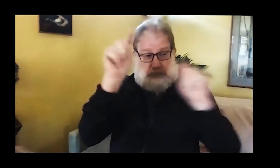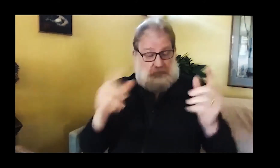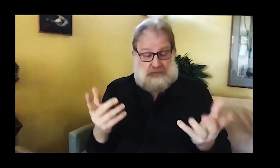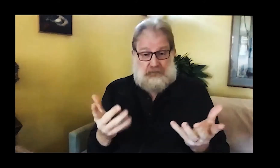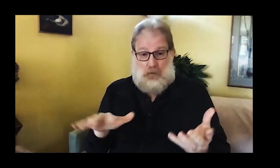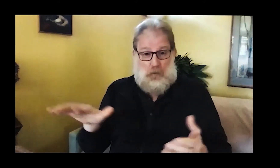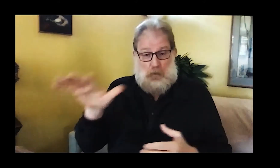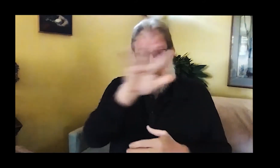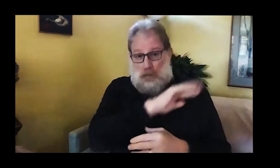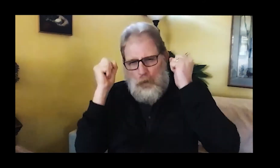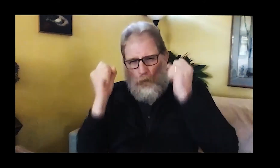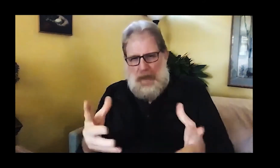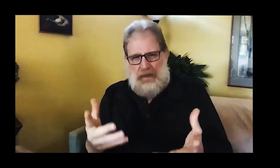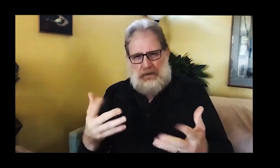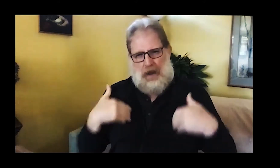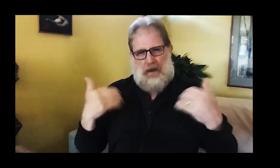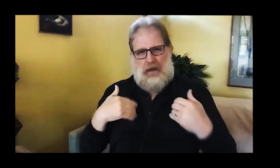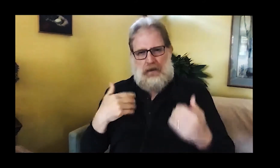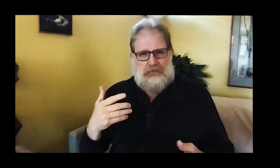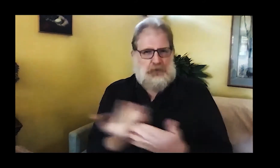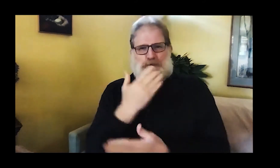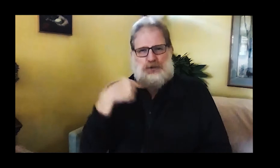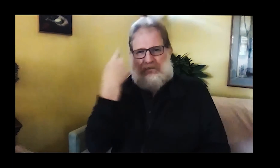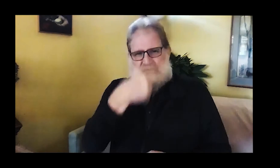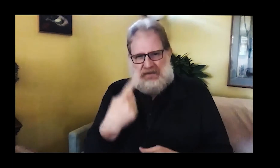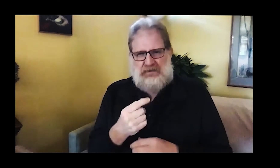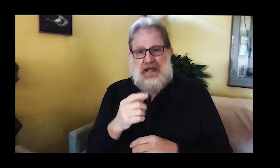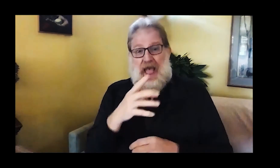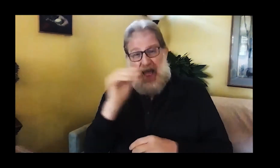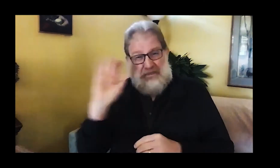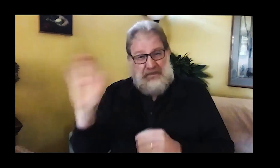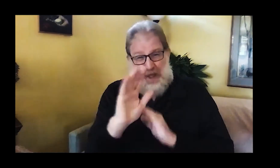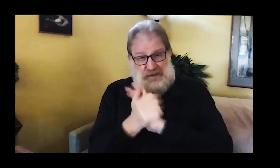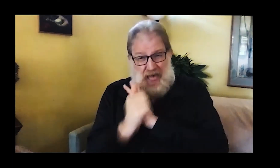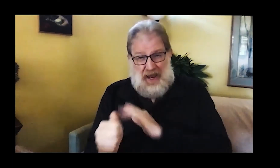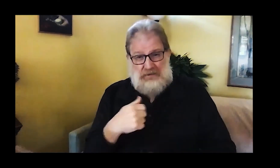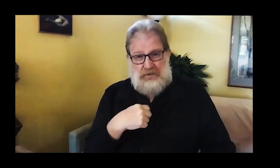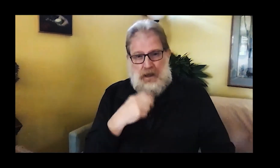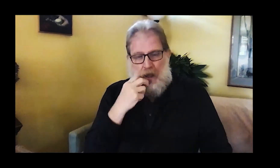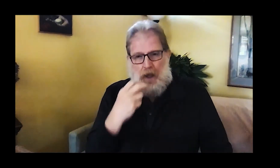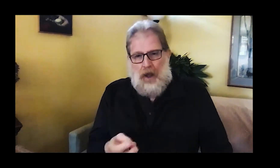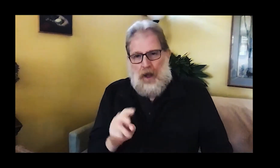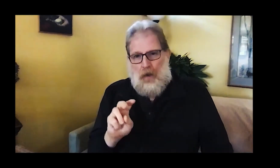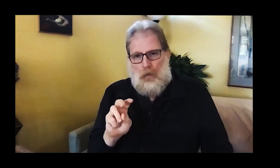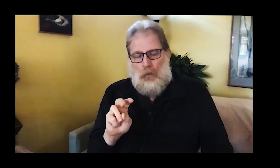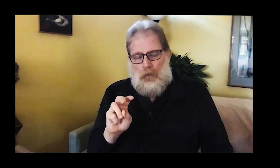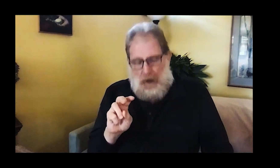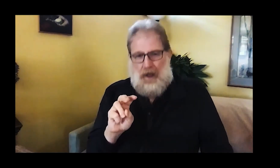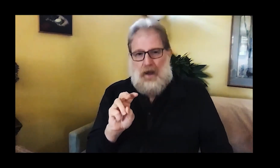There's just opportunities everywhere, and so many young new faces with unbelievable talent.